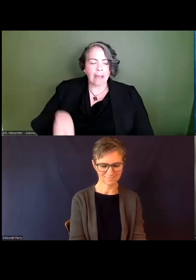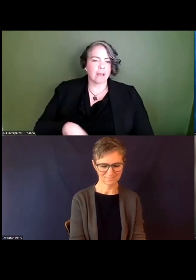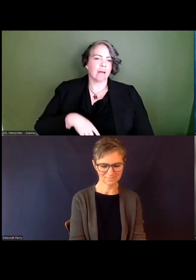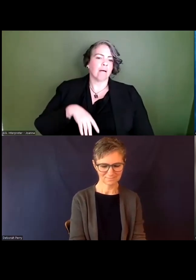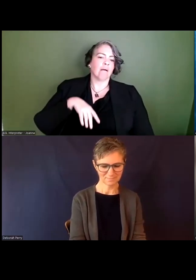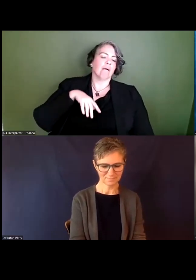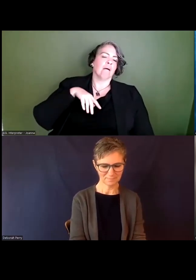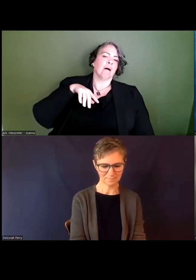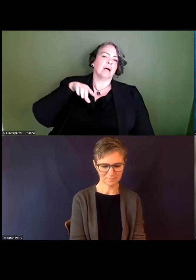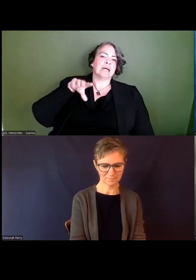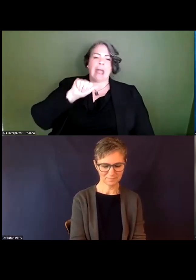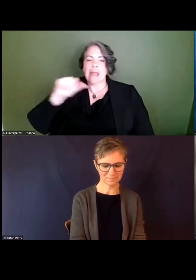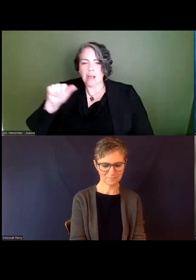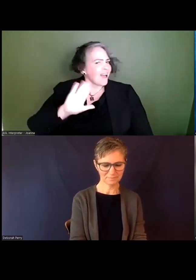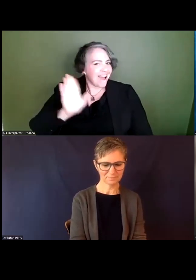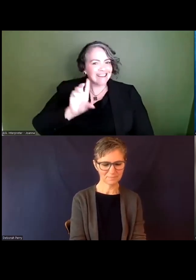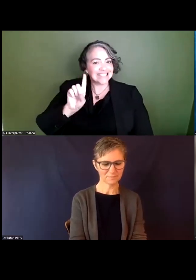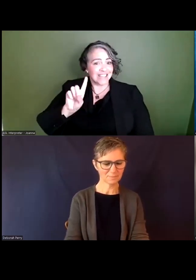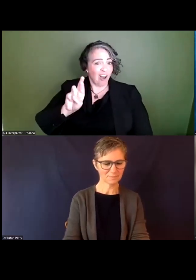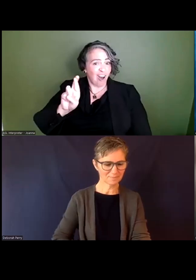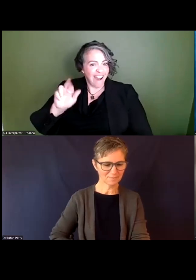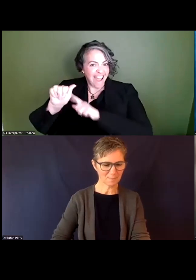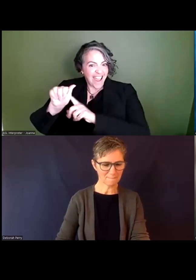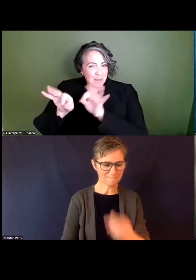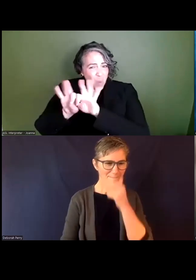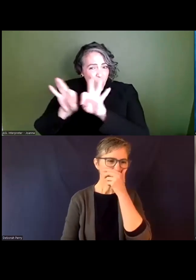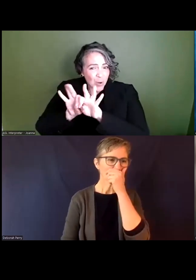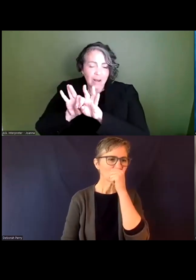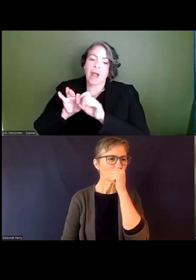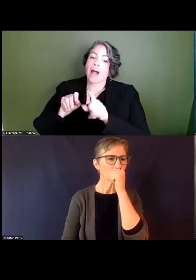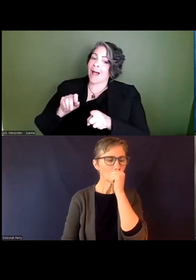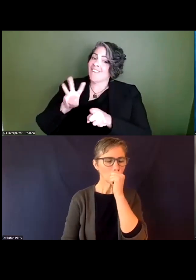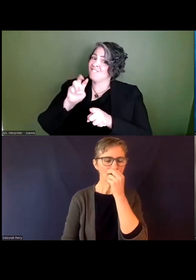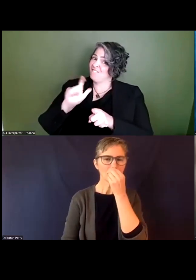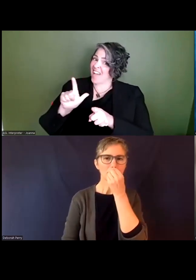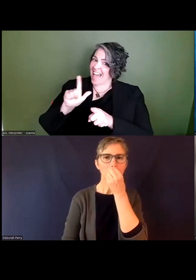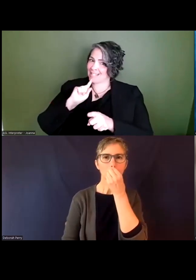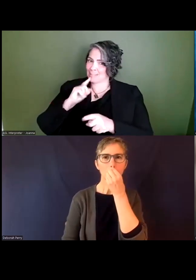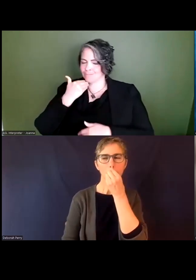and Val, she's kind of modest but she founded the first DRA meeting in Massachusetts and